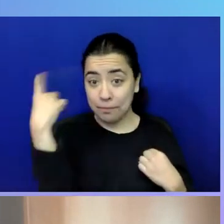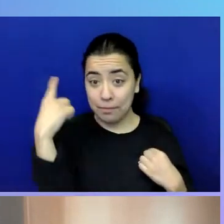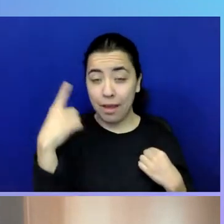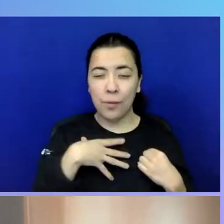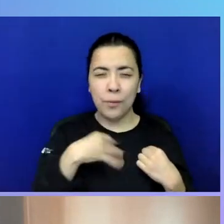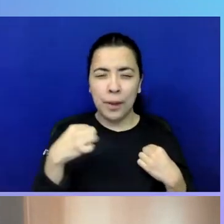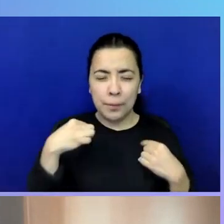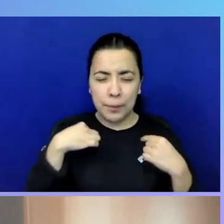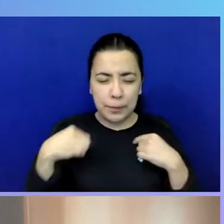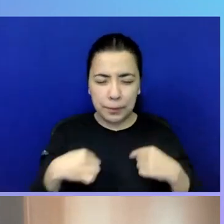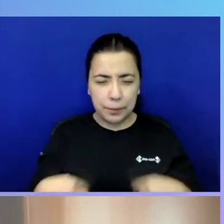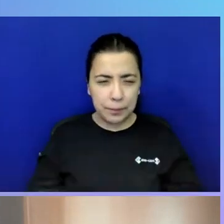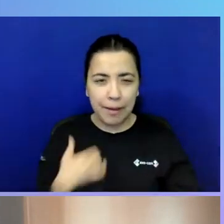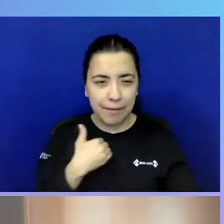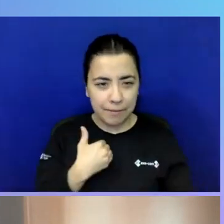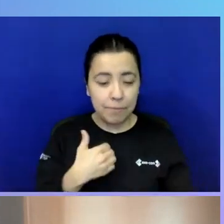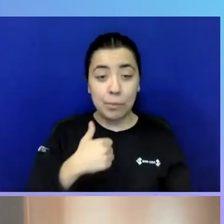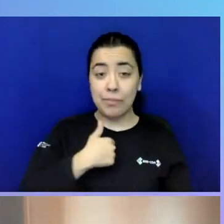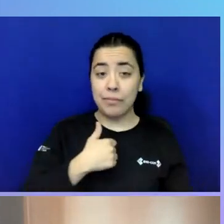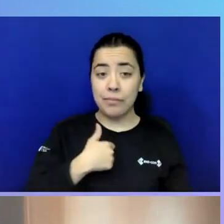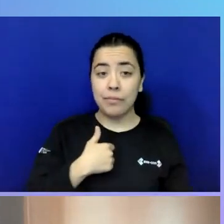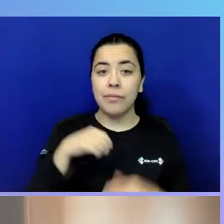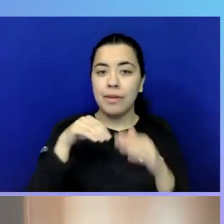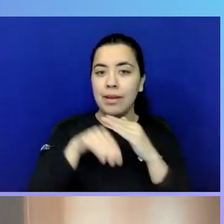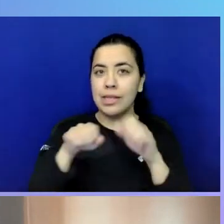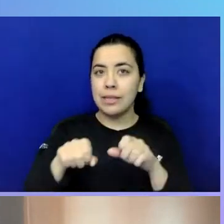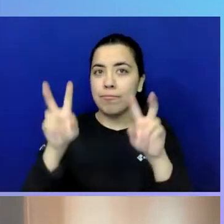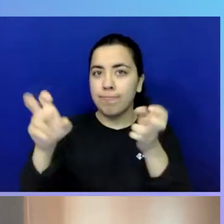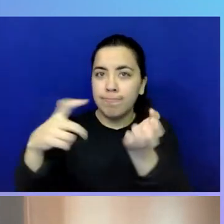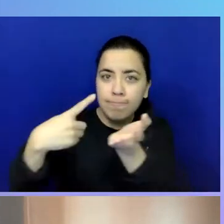I am an accessibility subject matter expert and lead front end